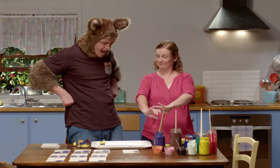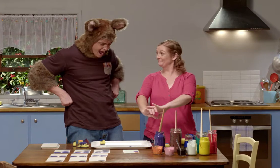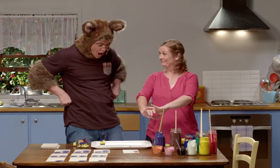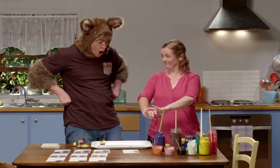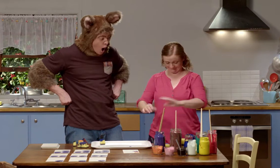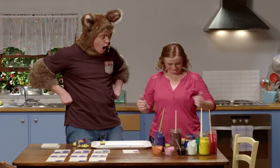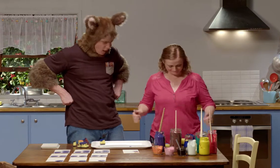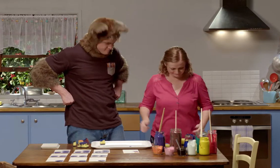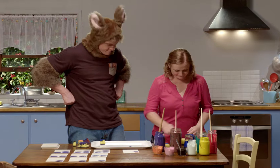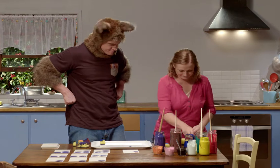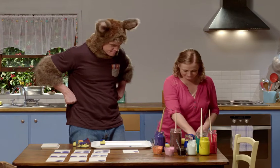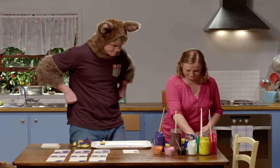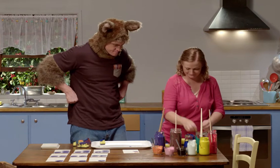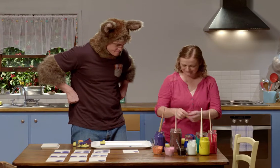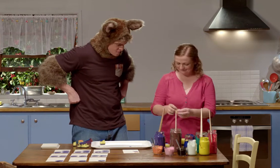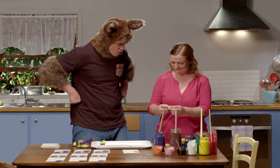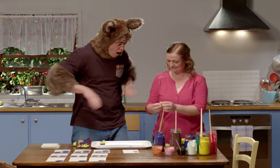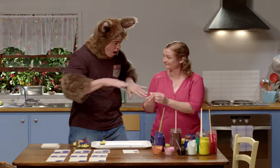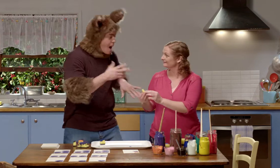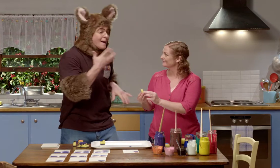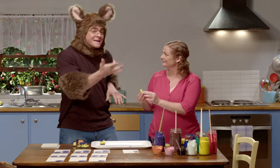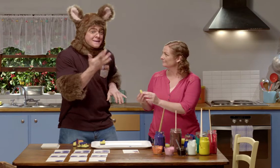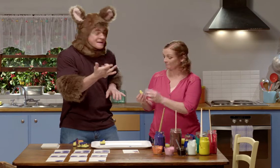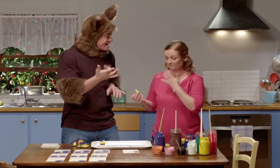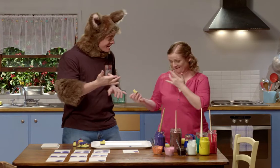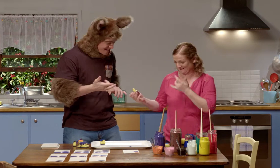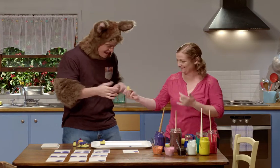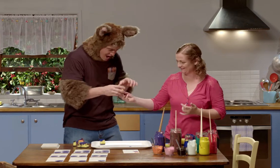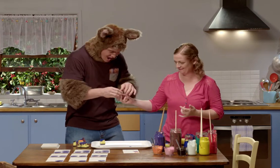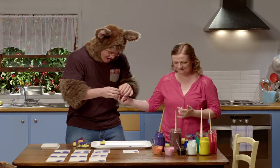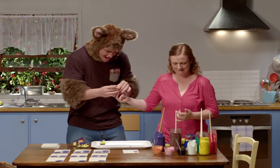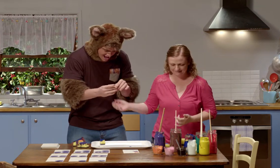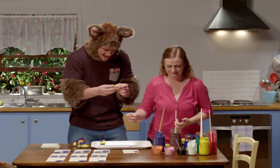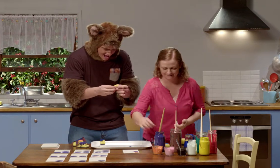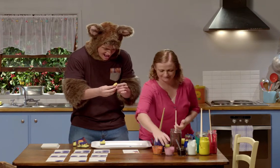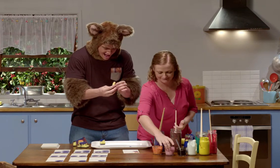And now the arms. Oh yeah. Sally, I want pink. Pink yes let's do pink.